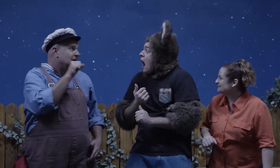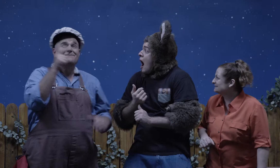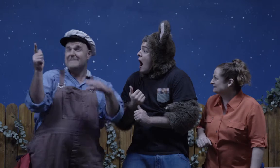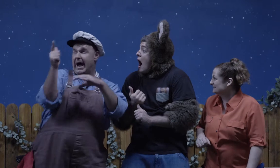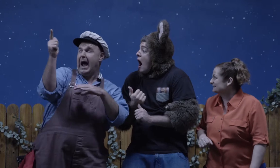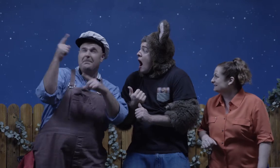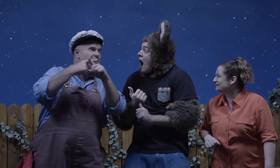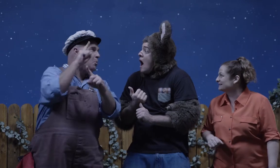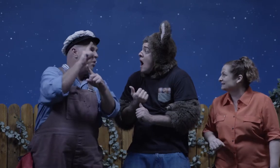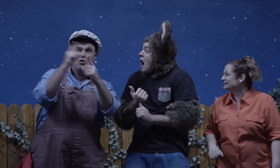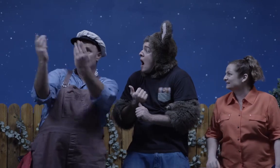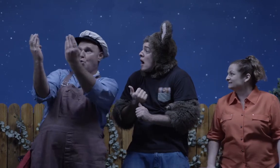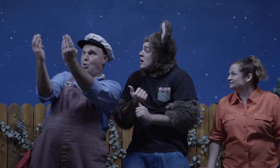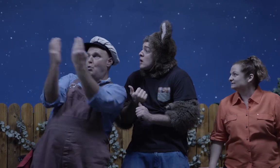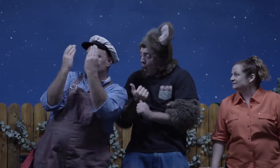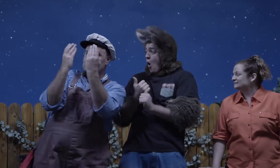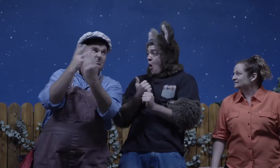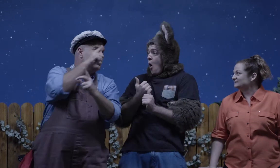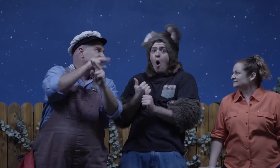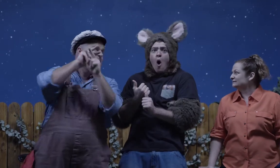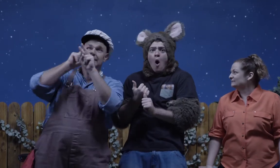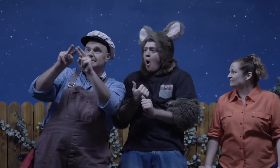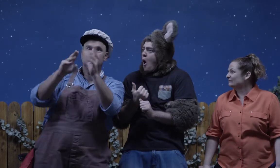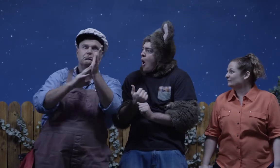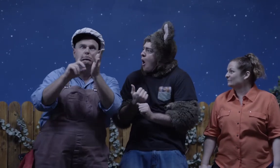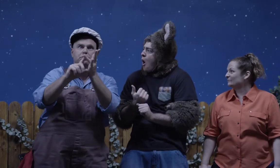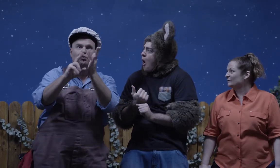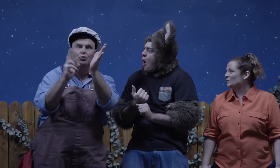Yes, you can see quite a distance, and it will bring the moon closer,